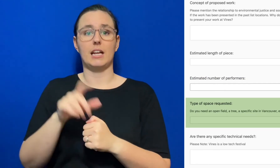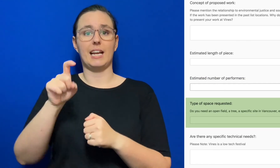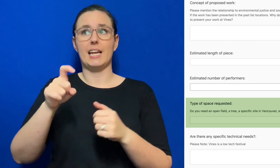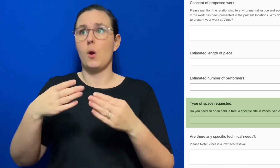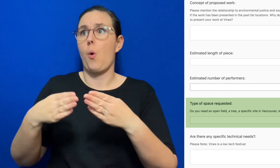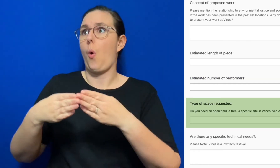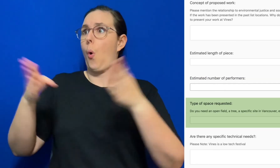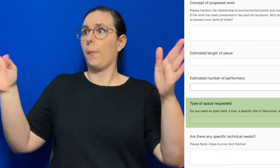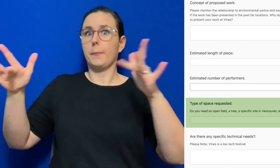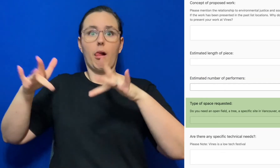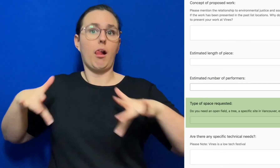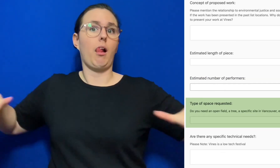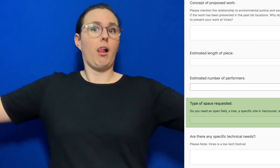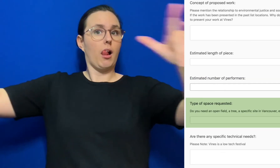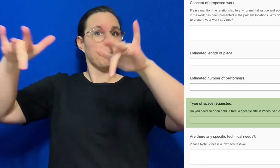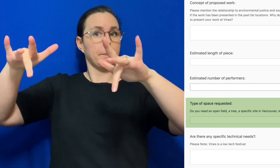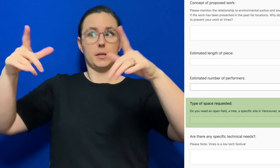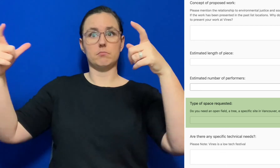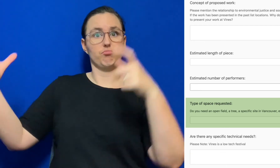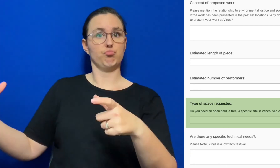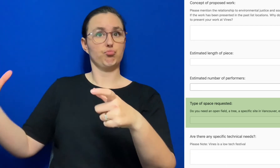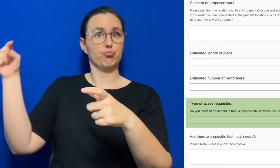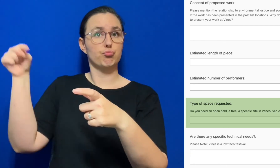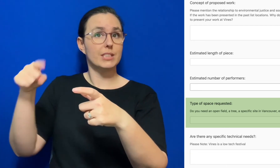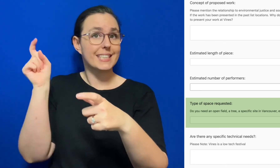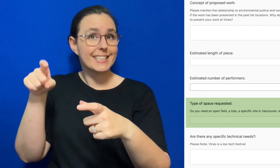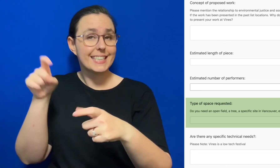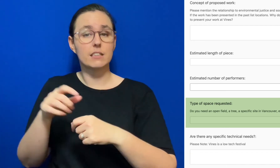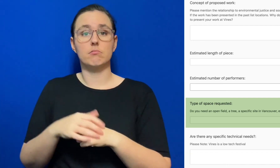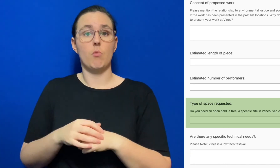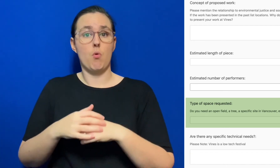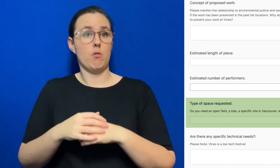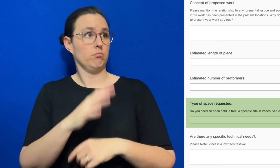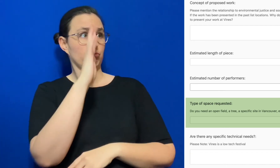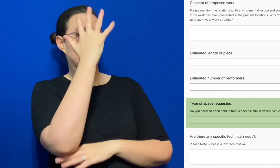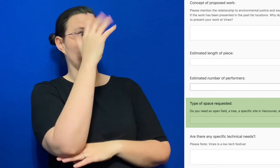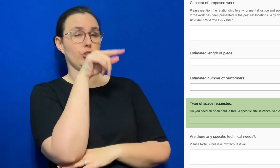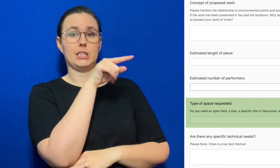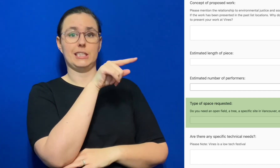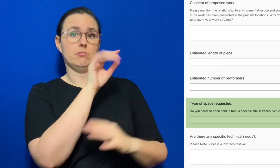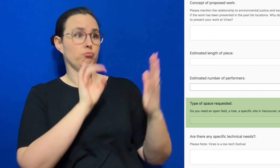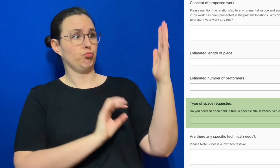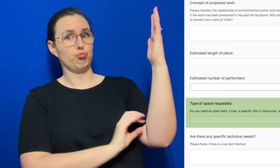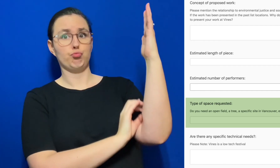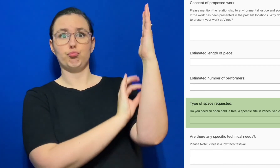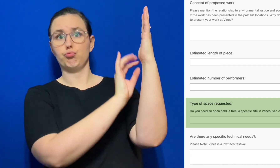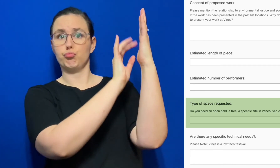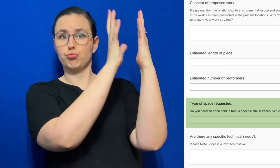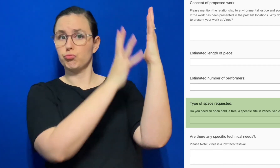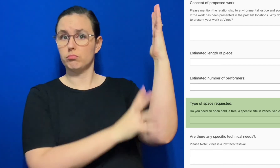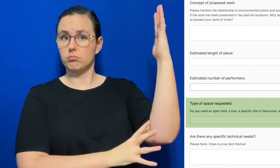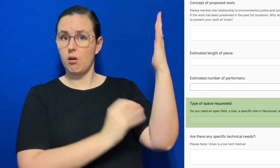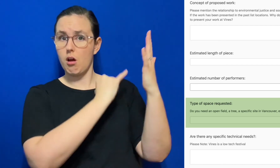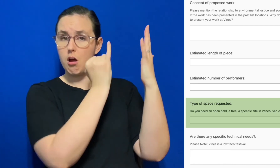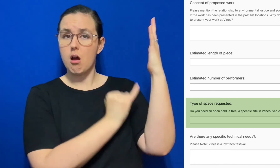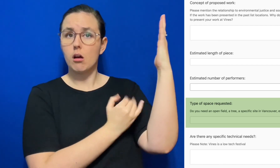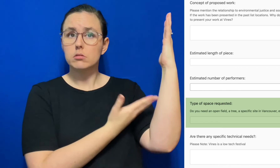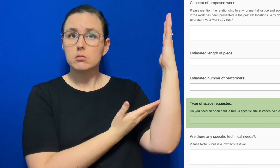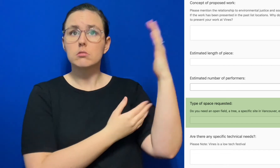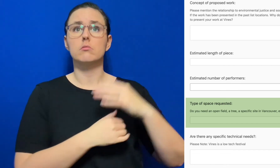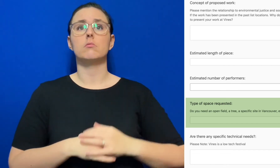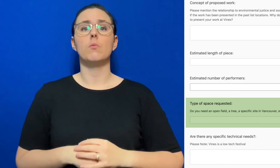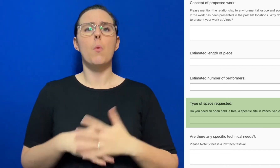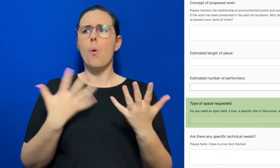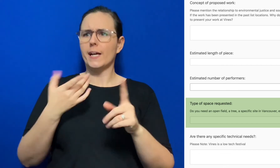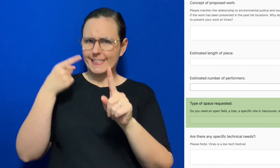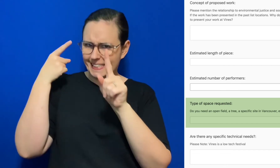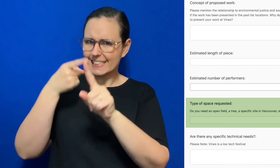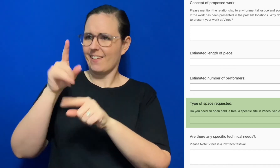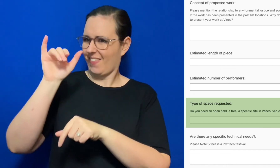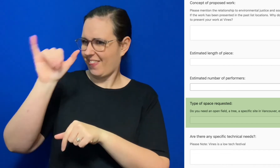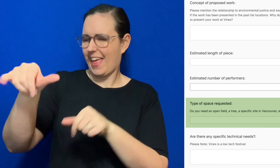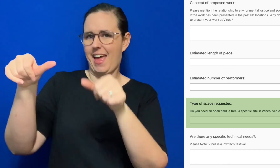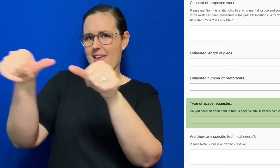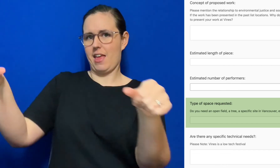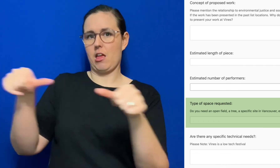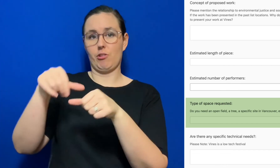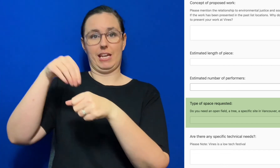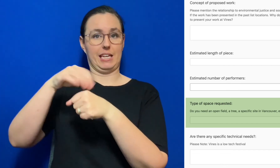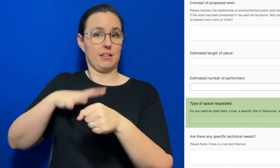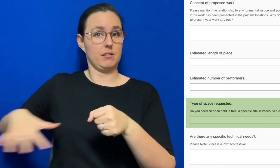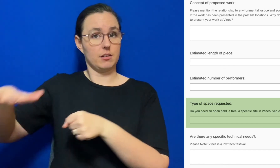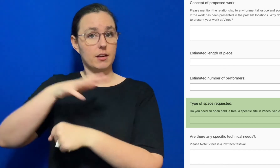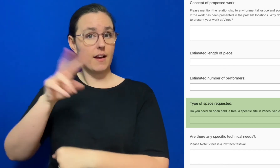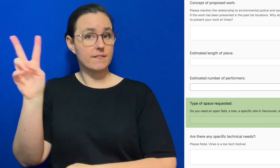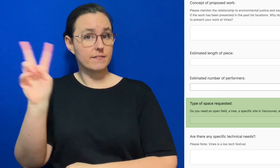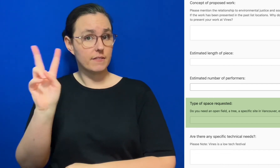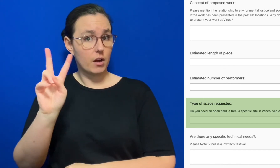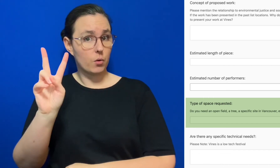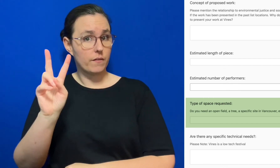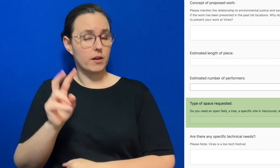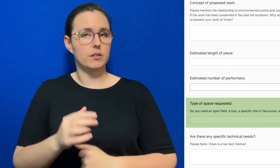Do you need an open field, a tree, a specific site in Vancouver, etc?